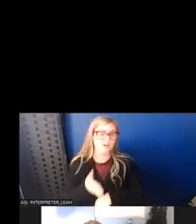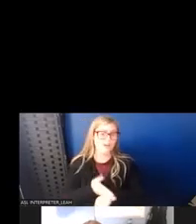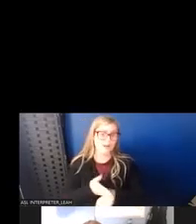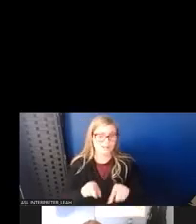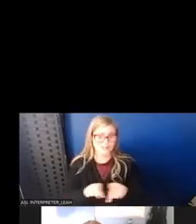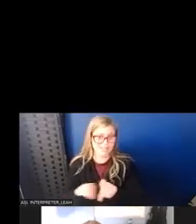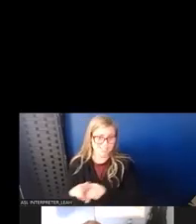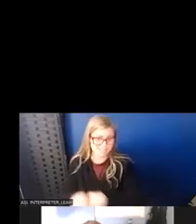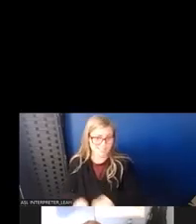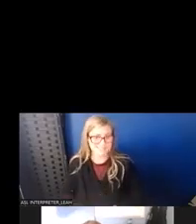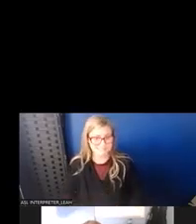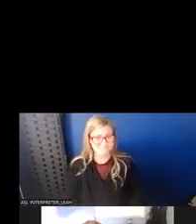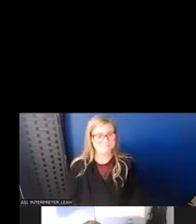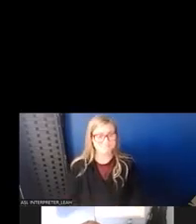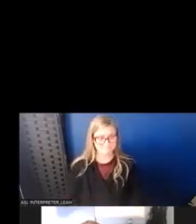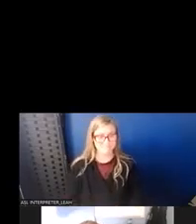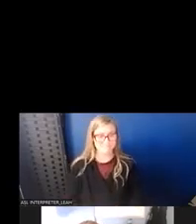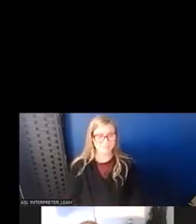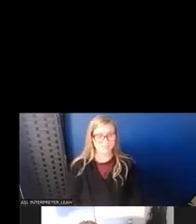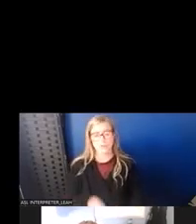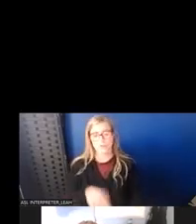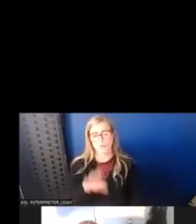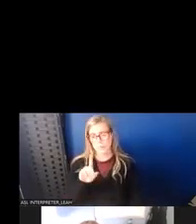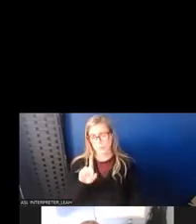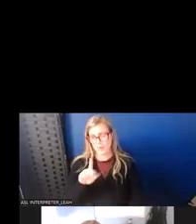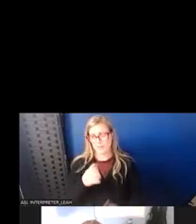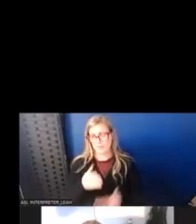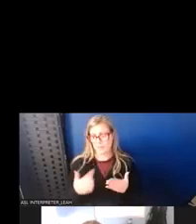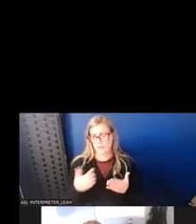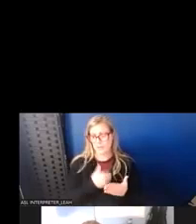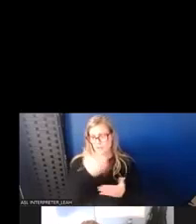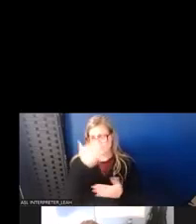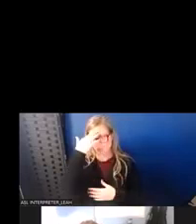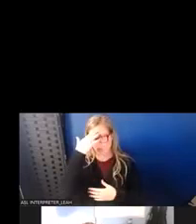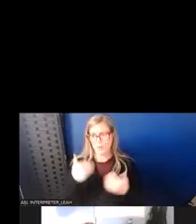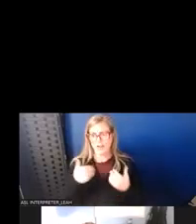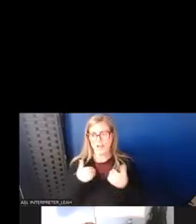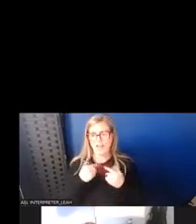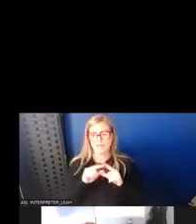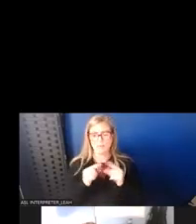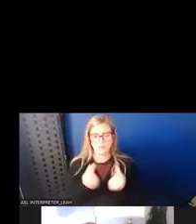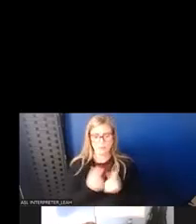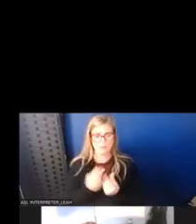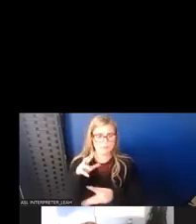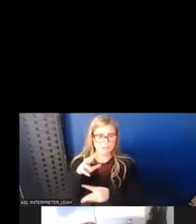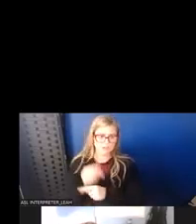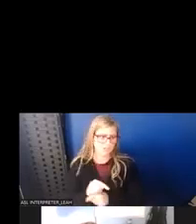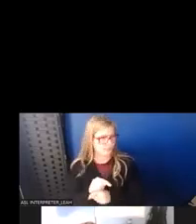So one of the things that we know, if we have groups that are traditionally minoritized, actually they're going to